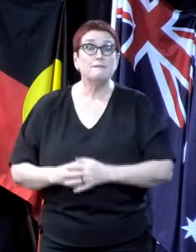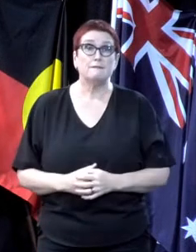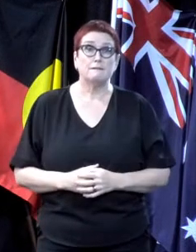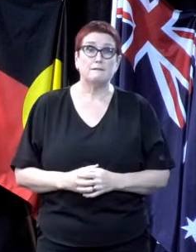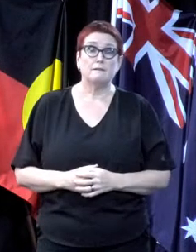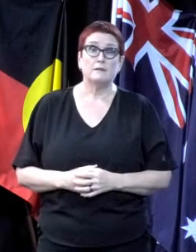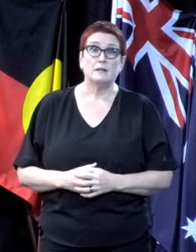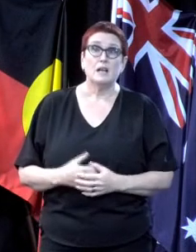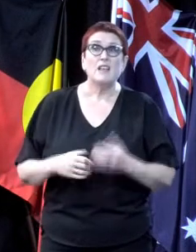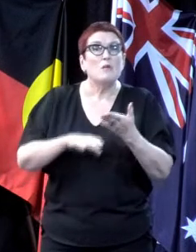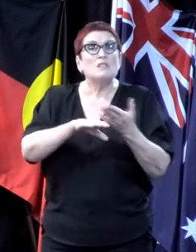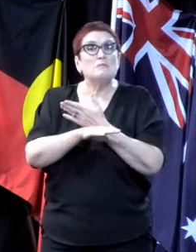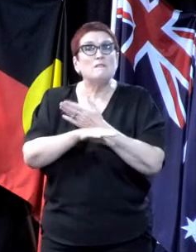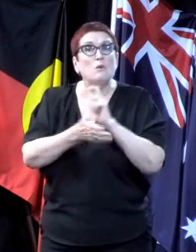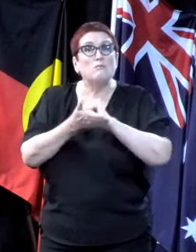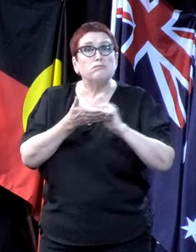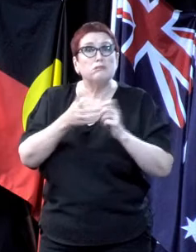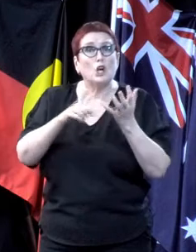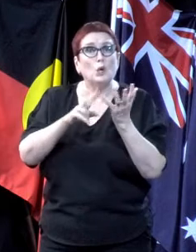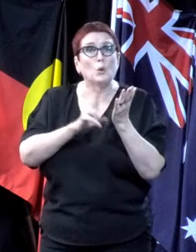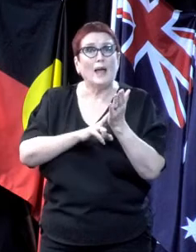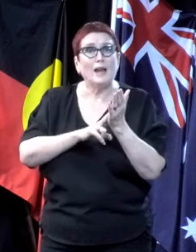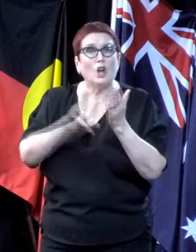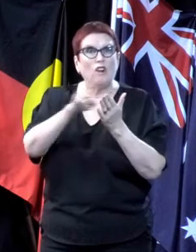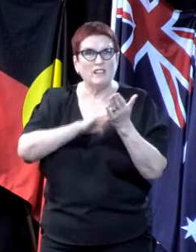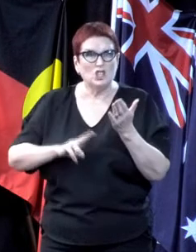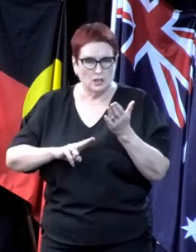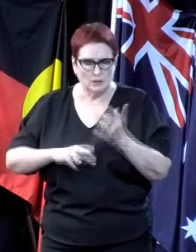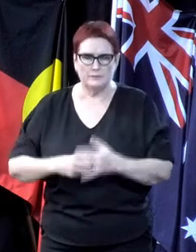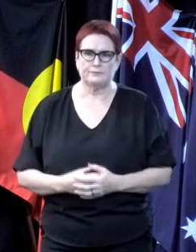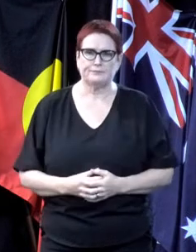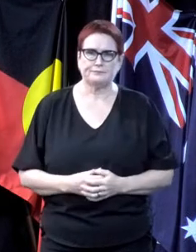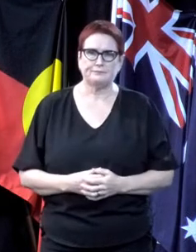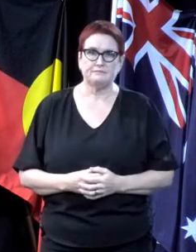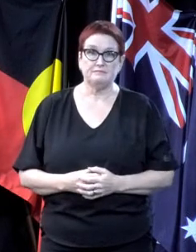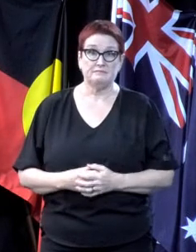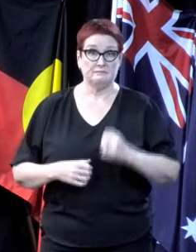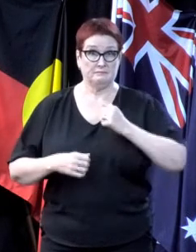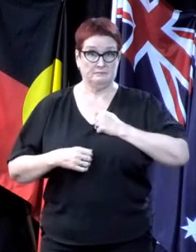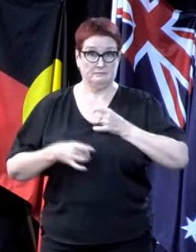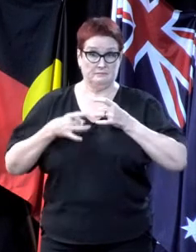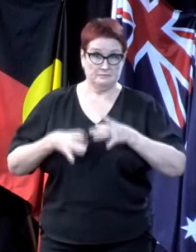the UN Convention and General Comment Number Four. Yeah. So, ours was born out of a place of a lot